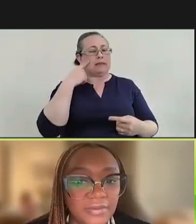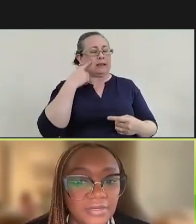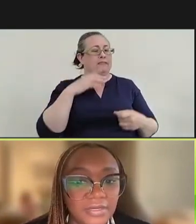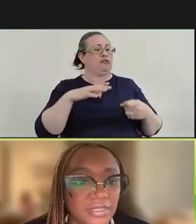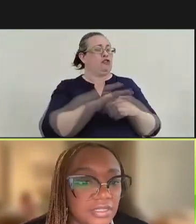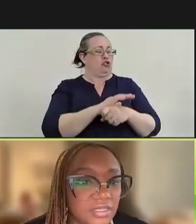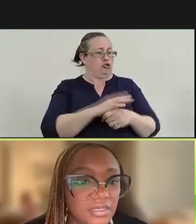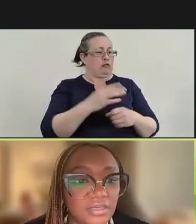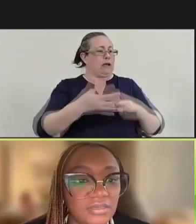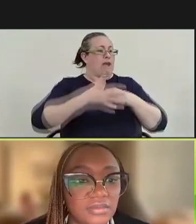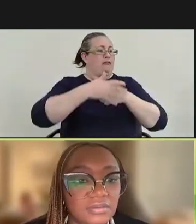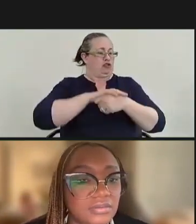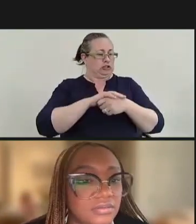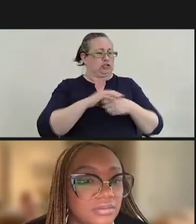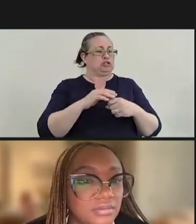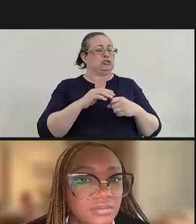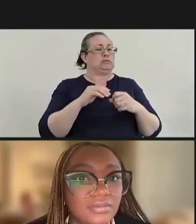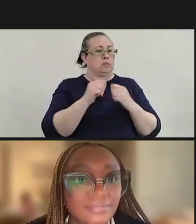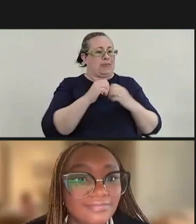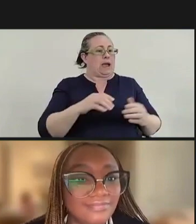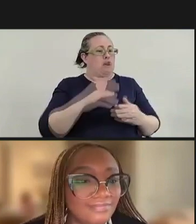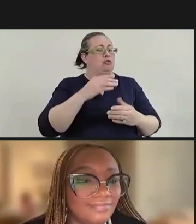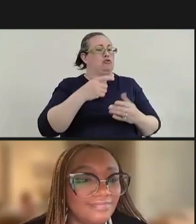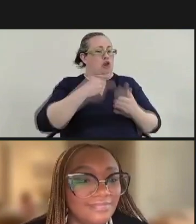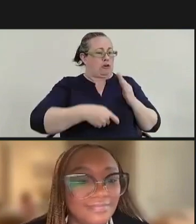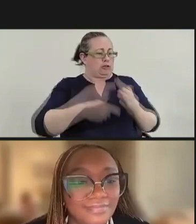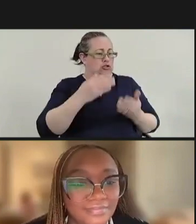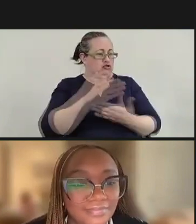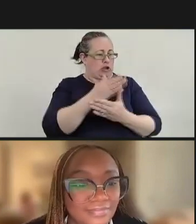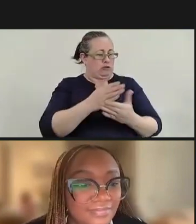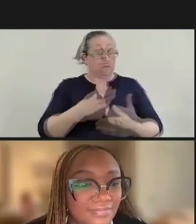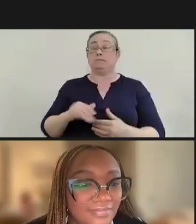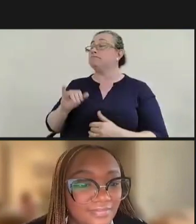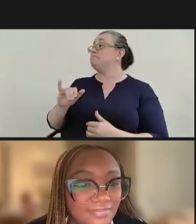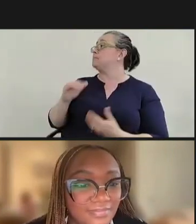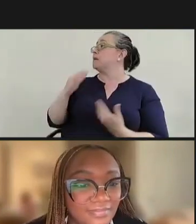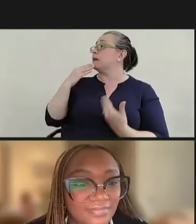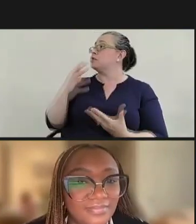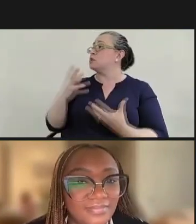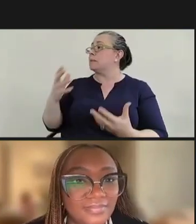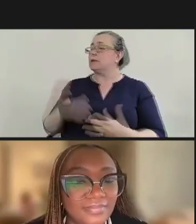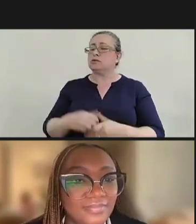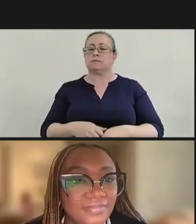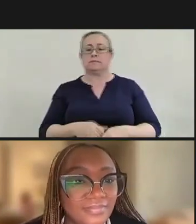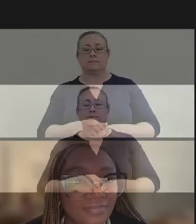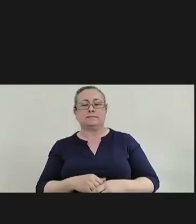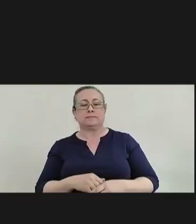Stephen Rinderknecht: Okay. Thank you much. Robert Hopkins: Courtney Londo, please go ahead.